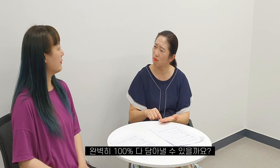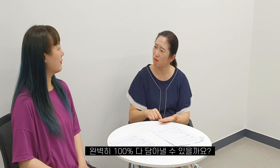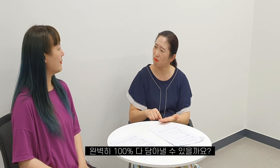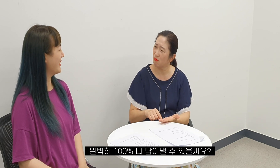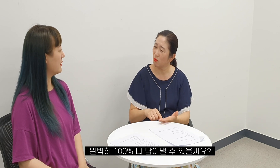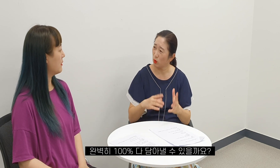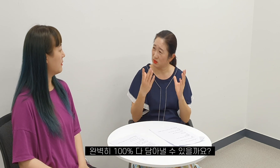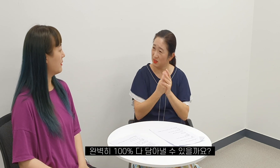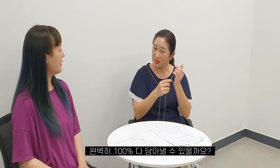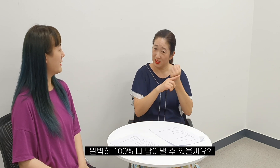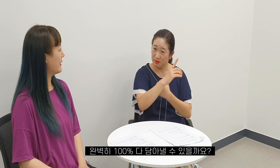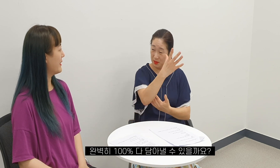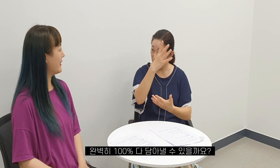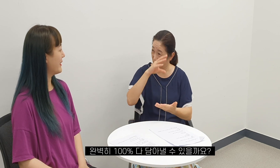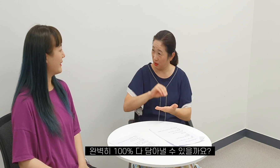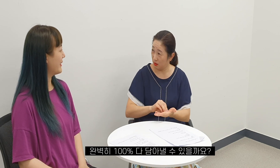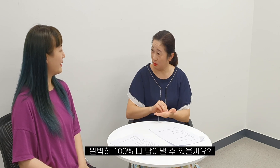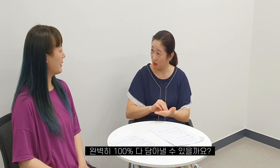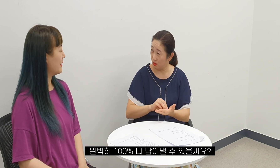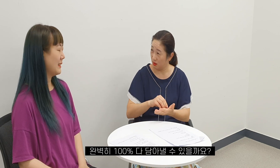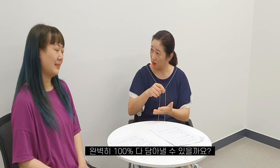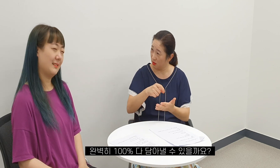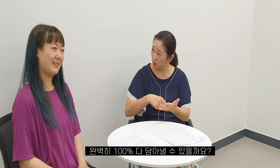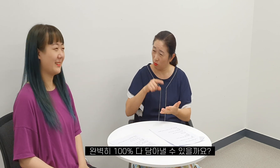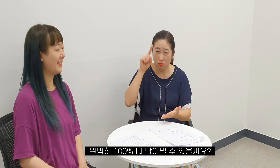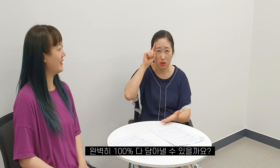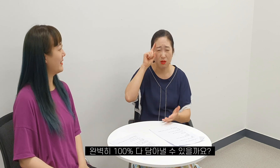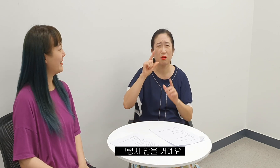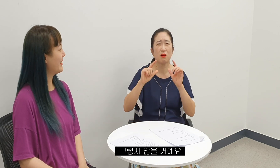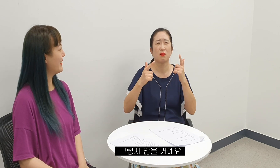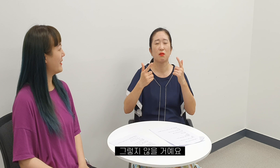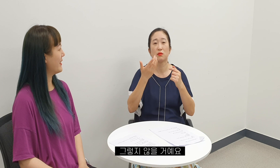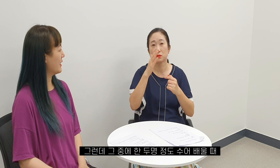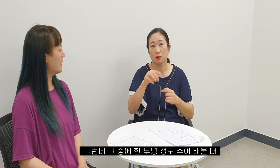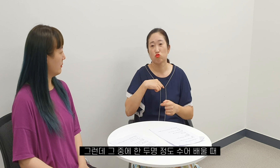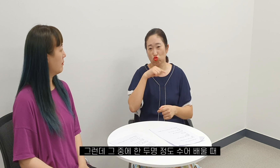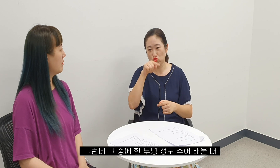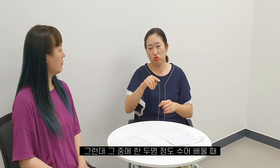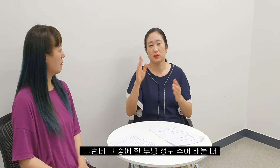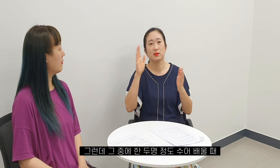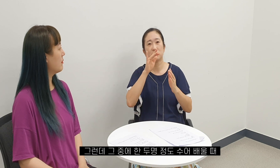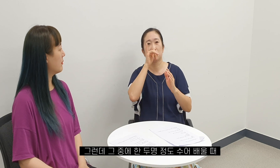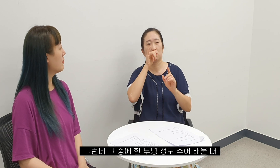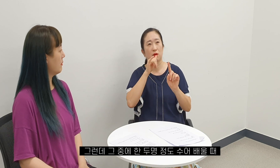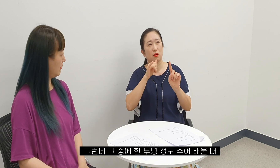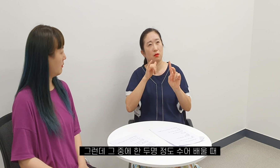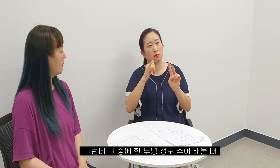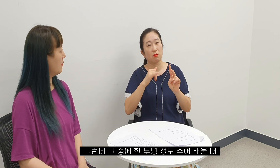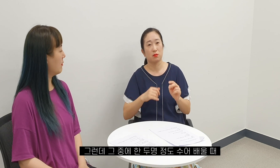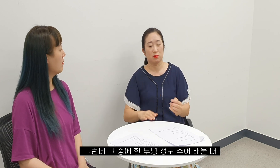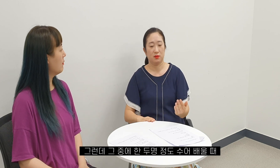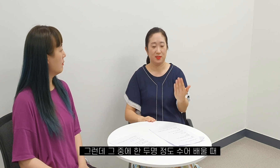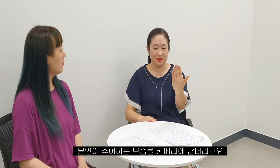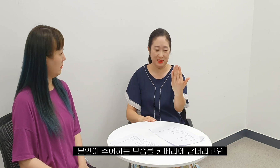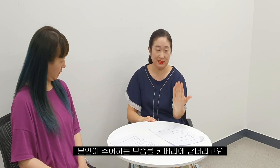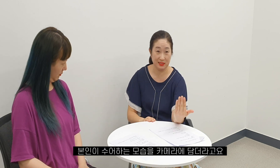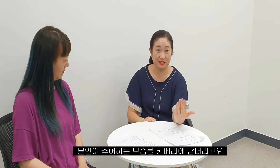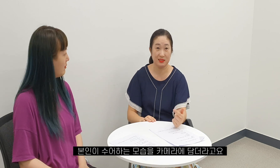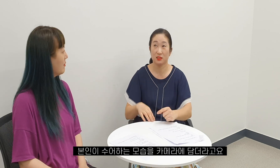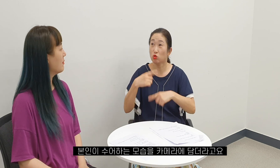of the sign language expression by taking notes? It won't. However, when one or two of them were learning sign language,